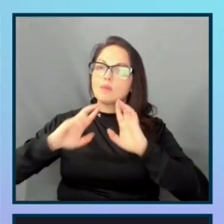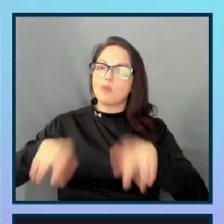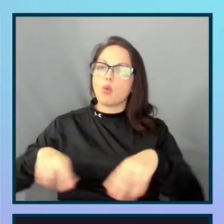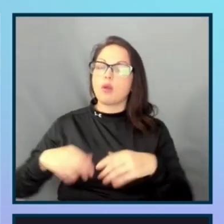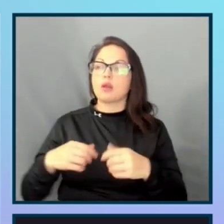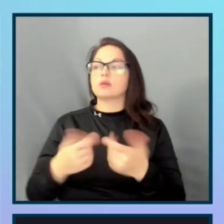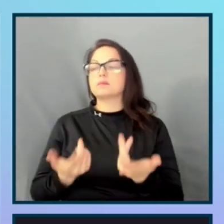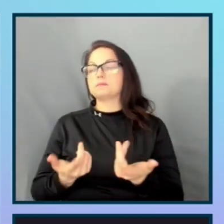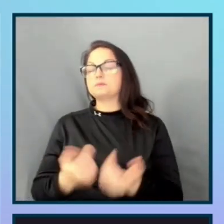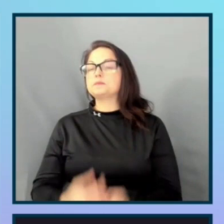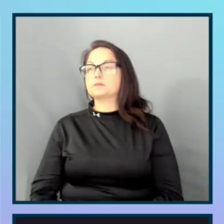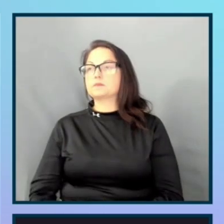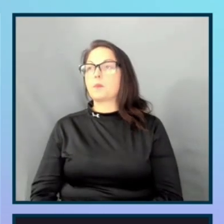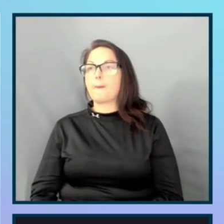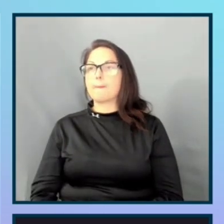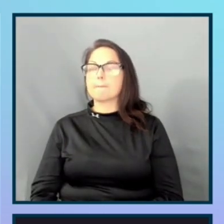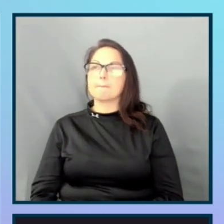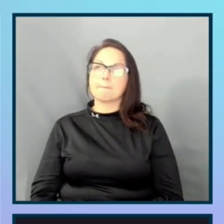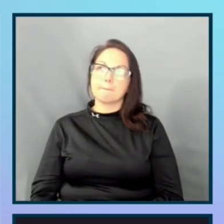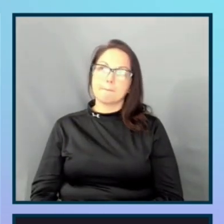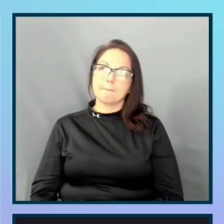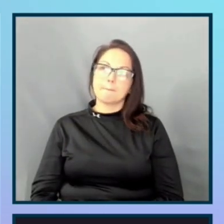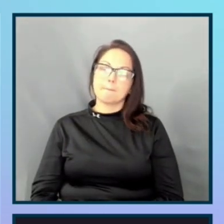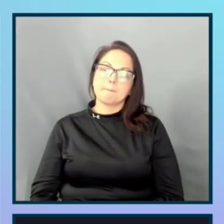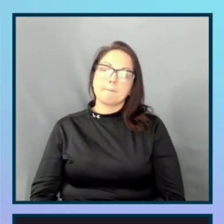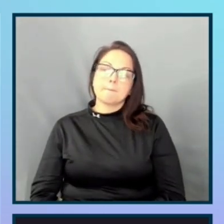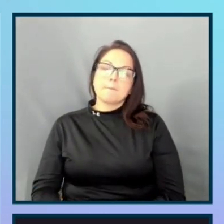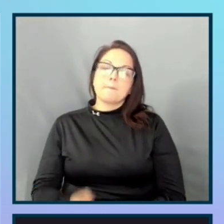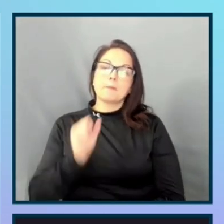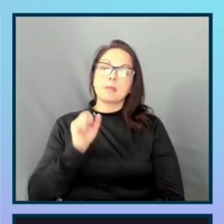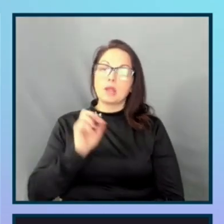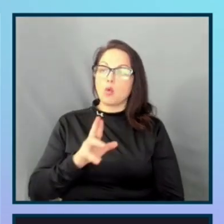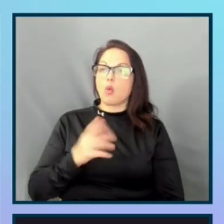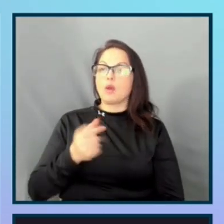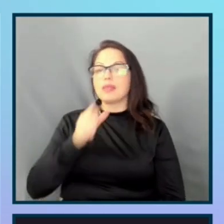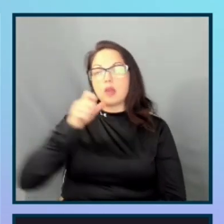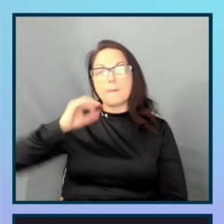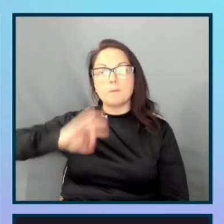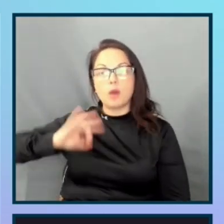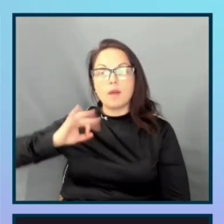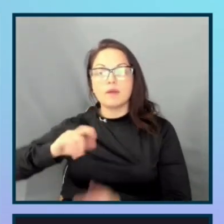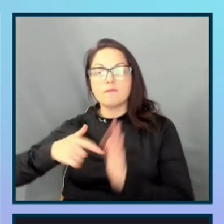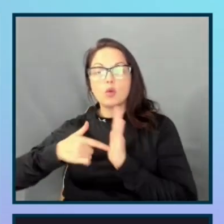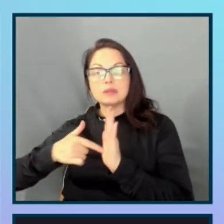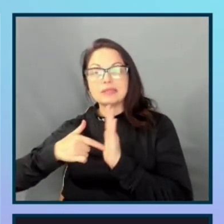the ONS or the charitable sector stuff won't necessarily be segmented to that market,